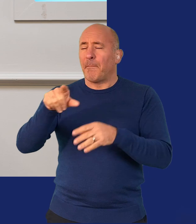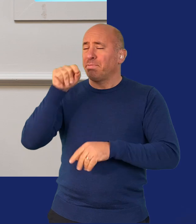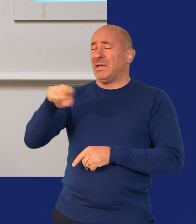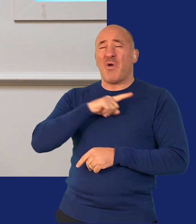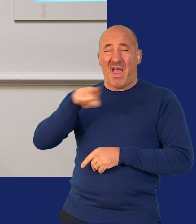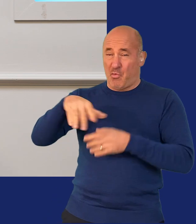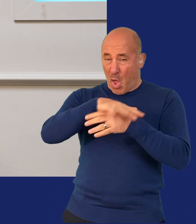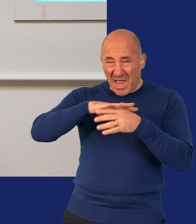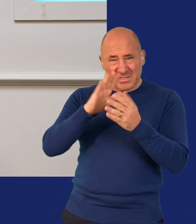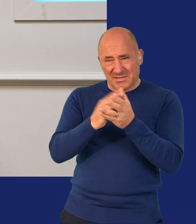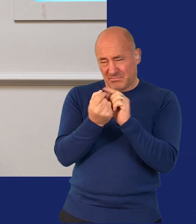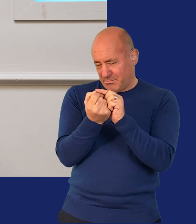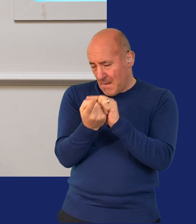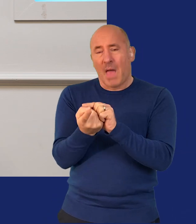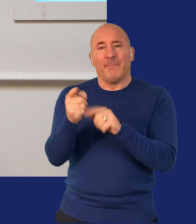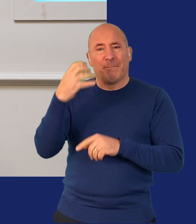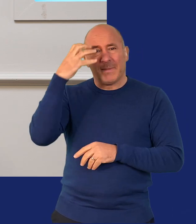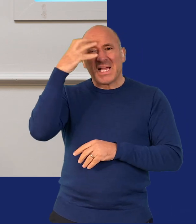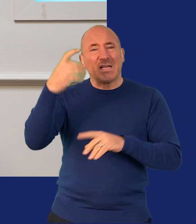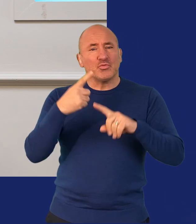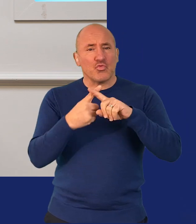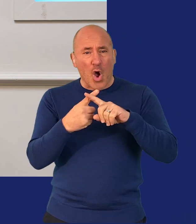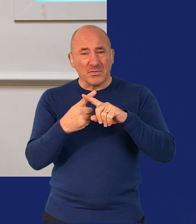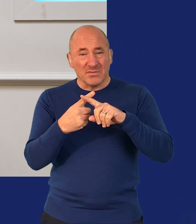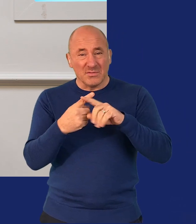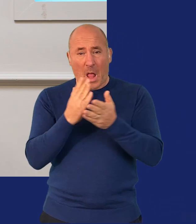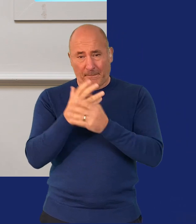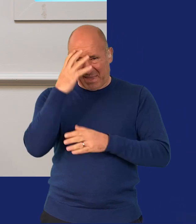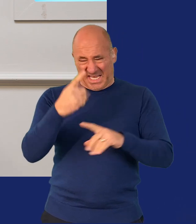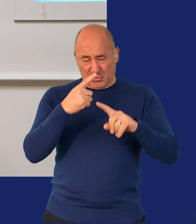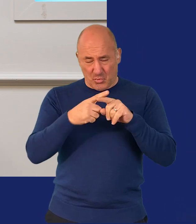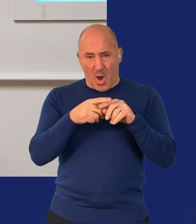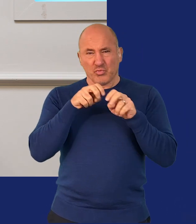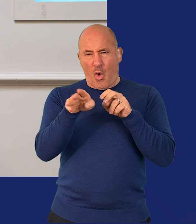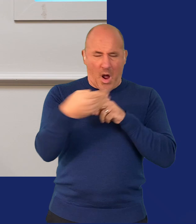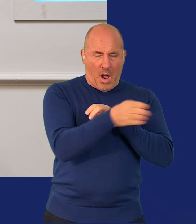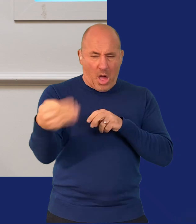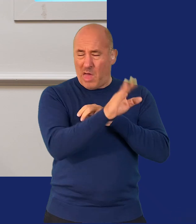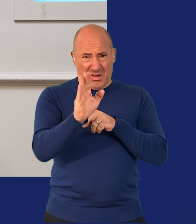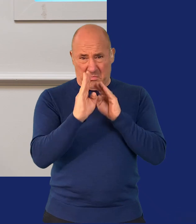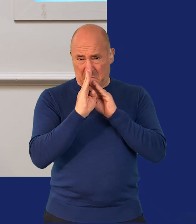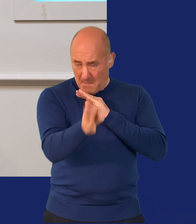it's close to King's Cross and it's a straight line from King's Cross to the building, which is really great.